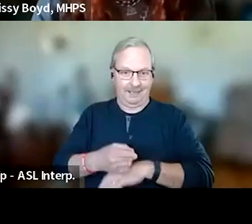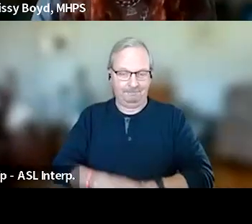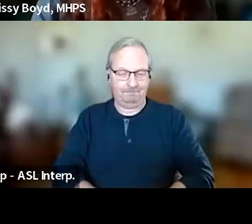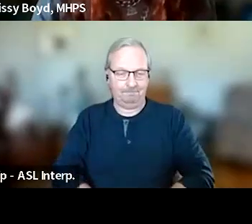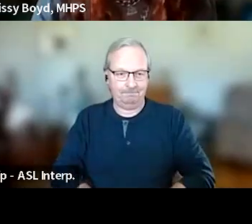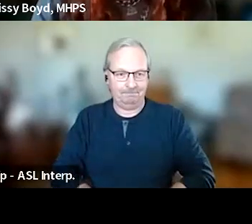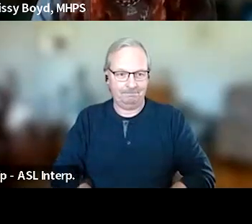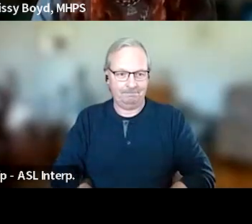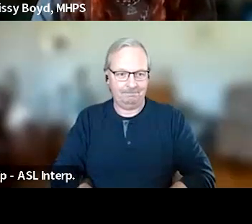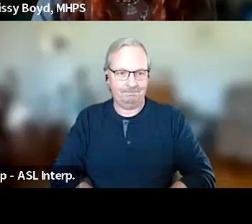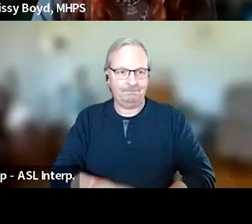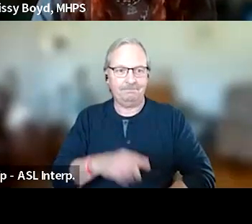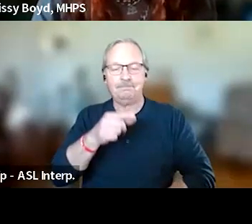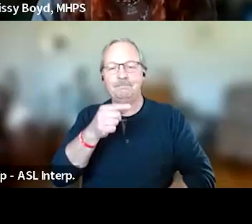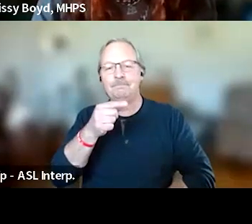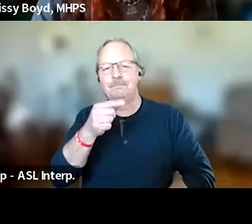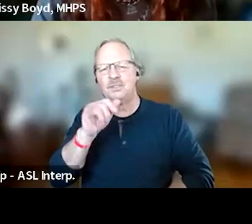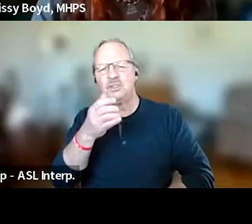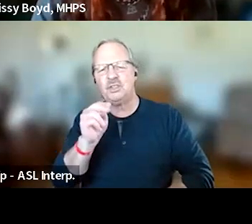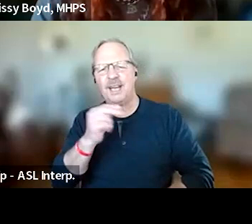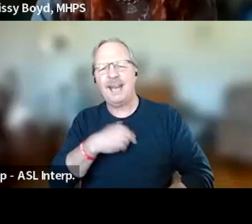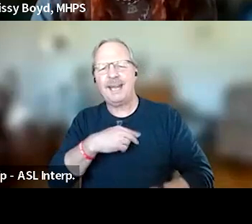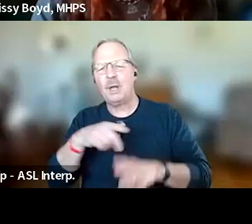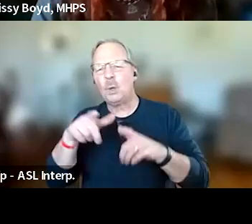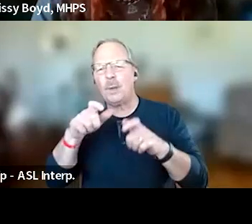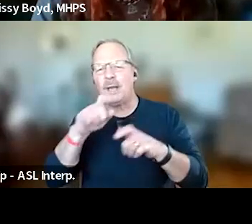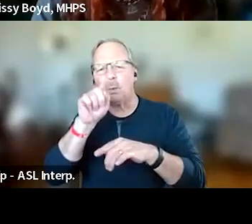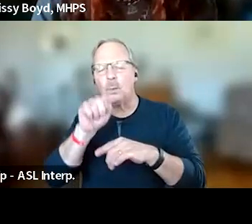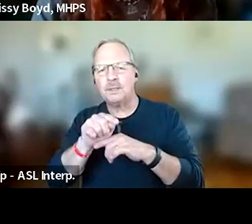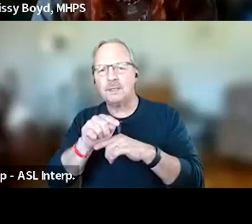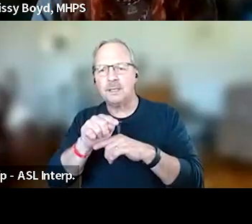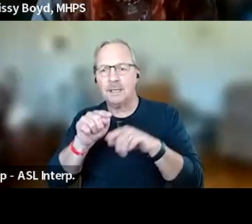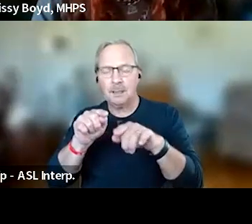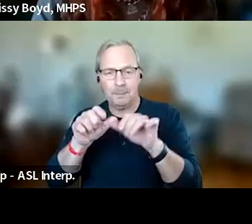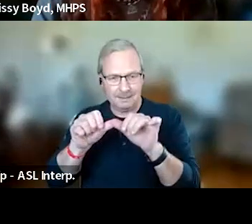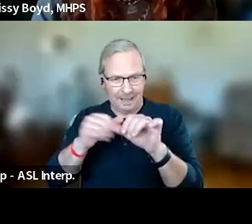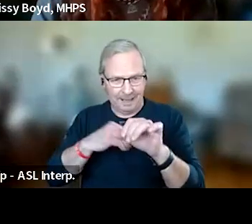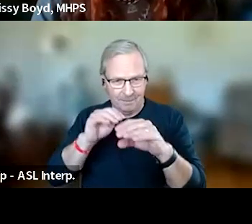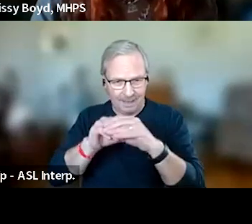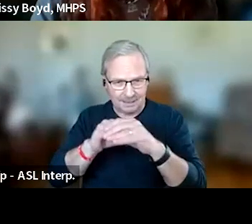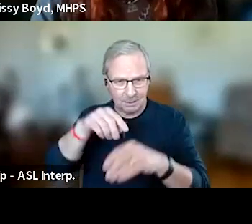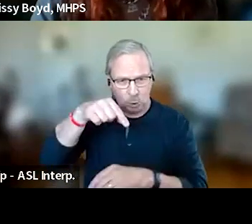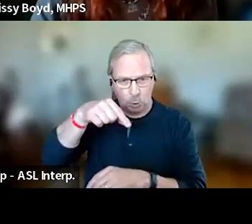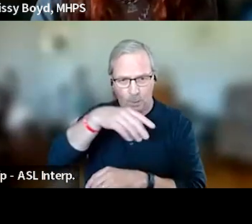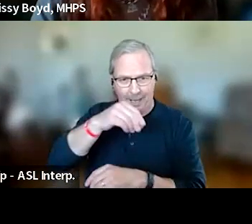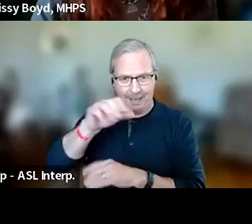Jen, I had a quick question. Am I still gonna have access to the Q&As in the future